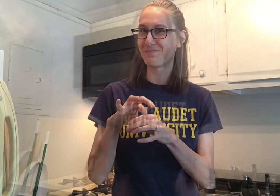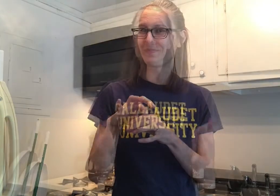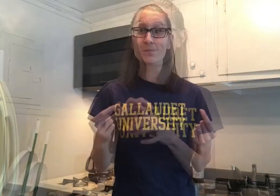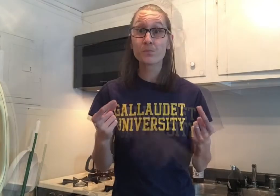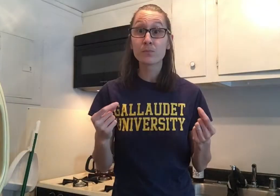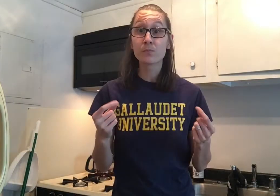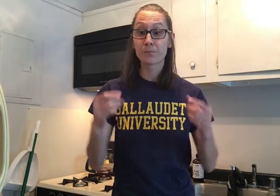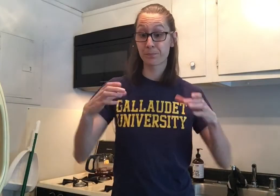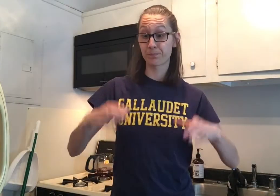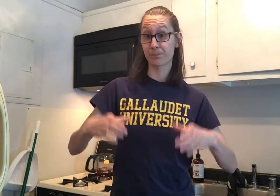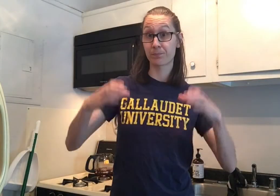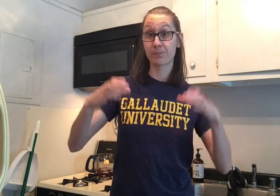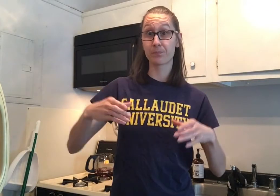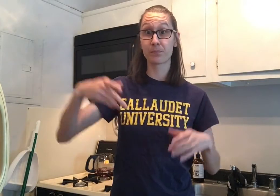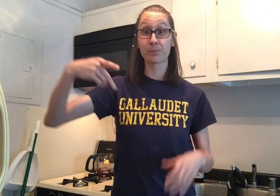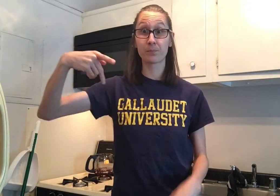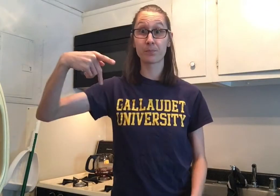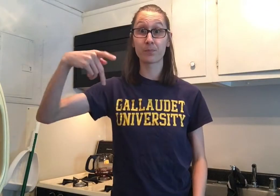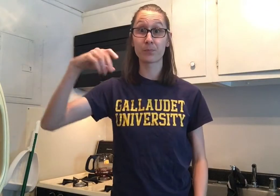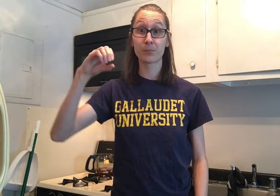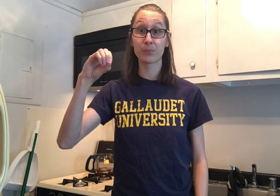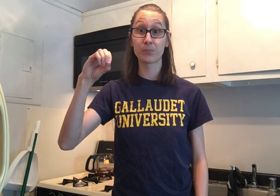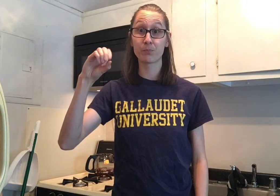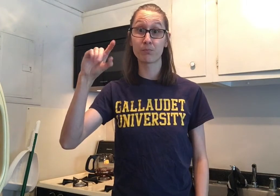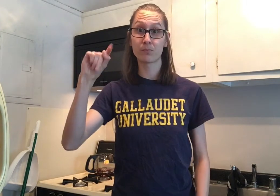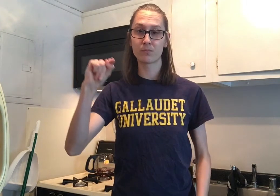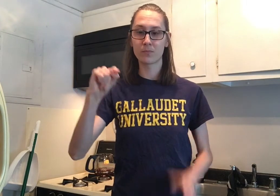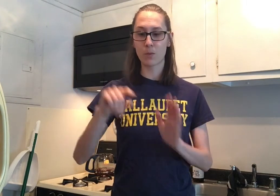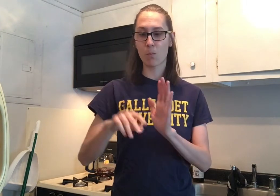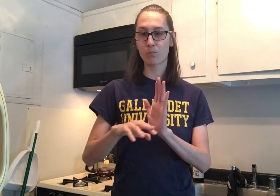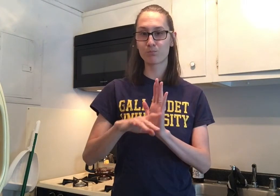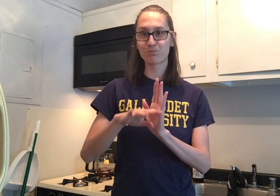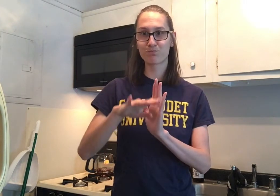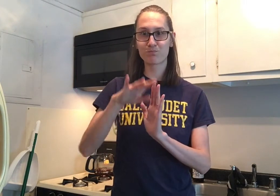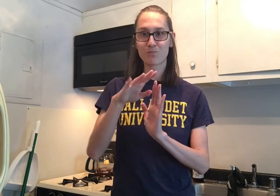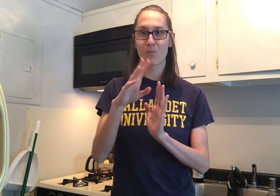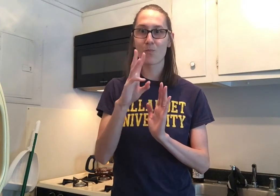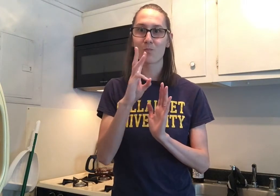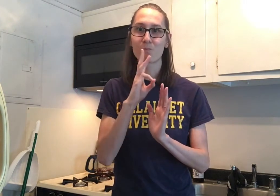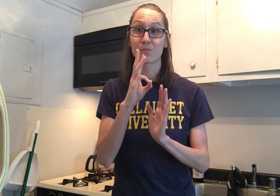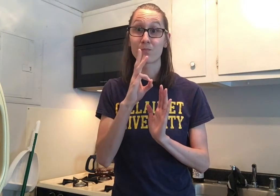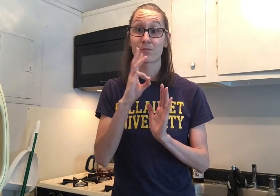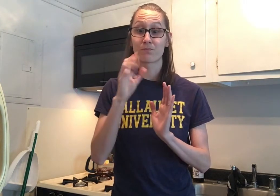You'll need to get a a pot and fill it up with water